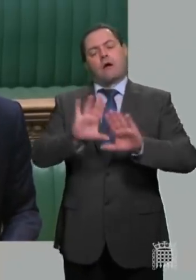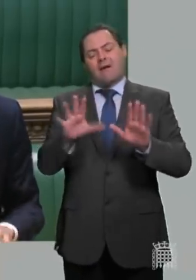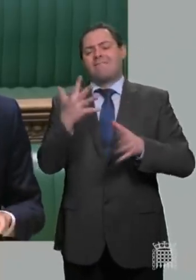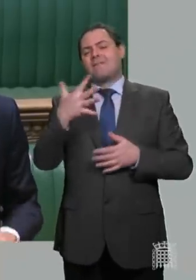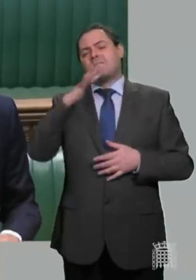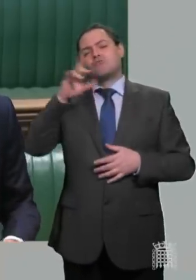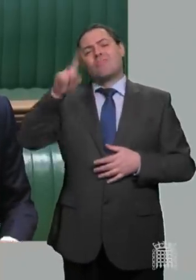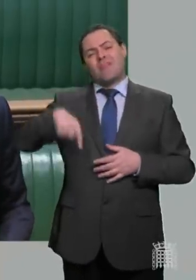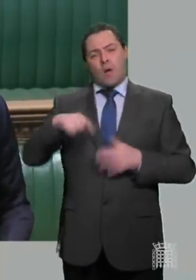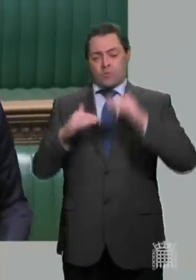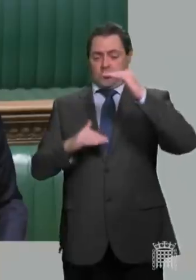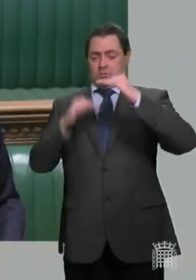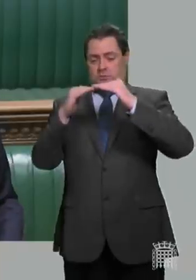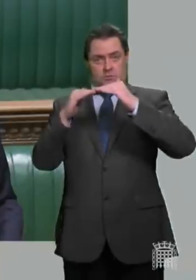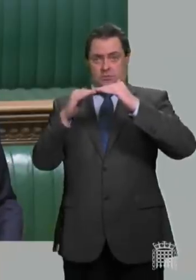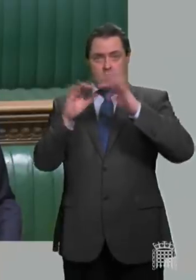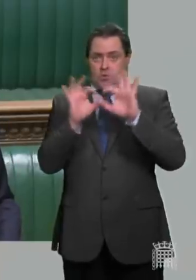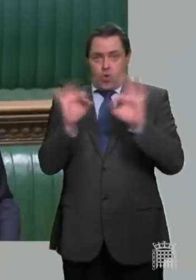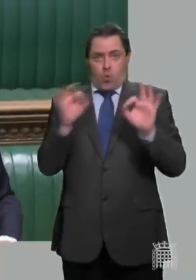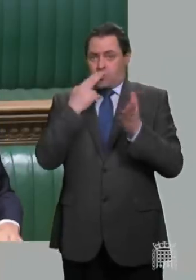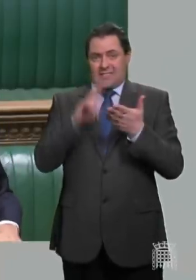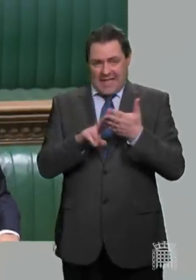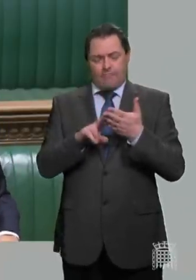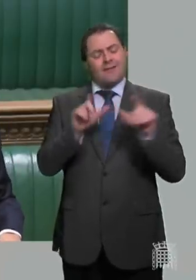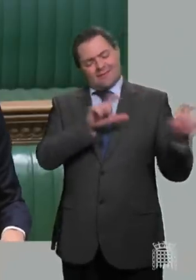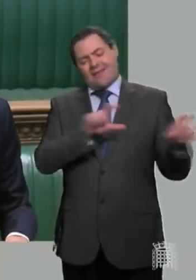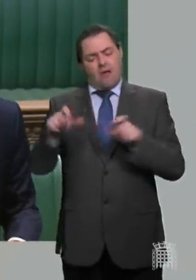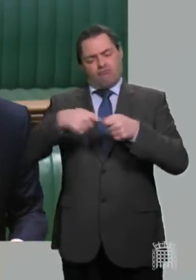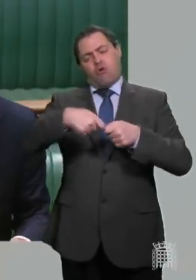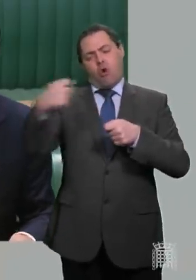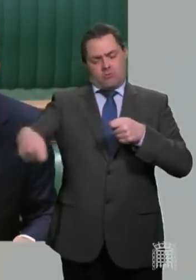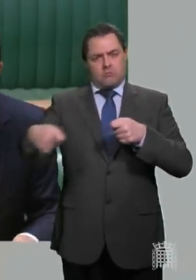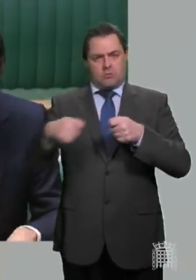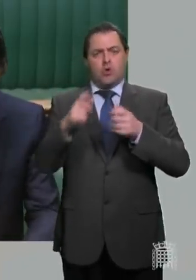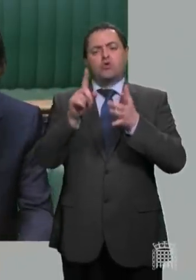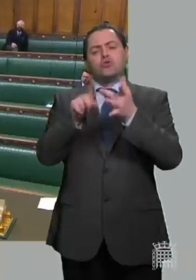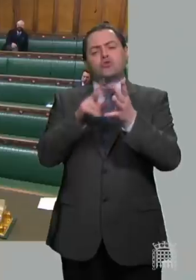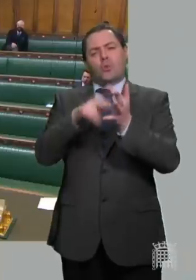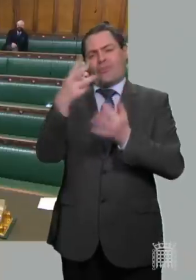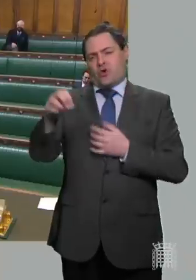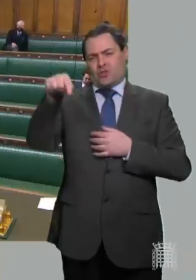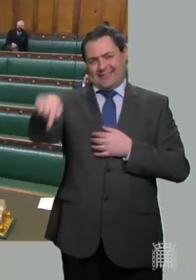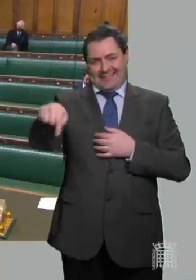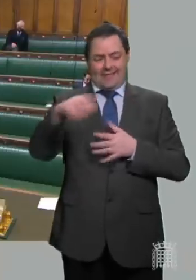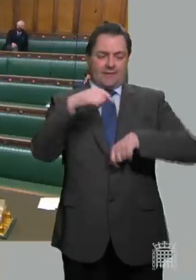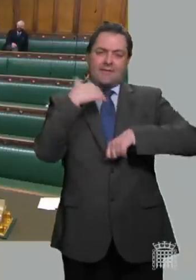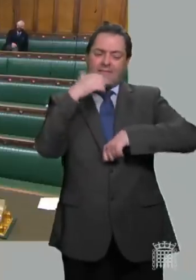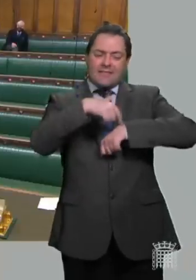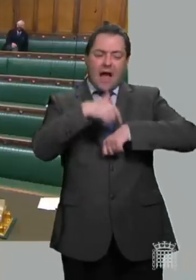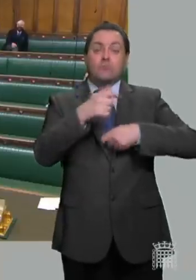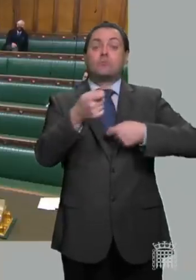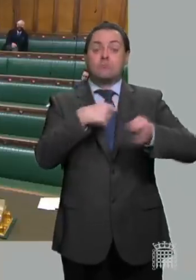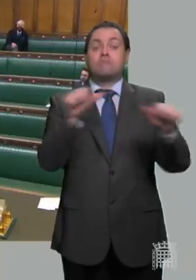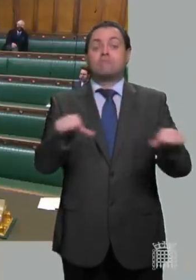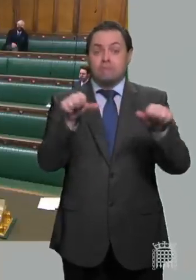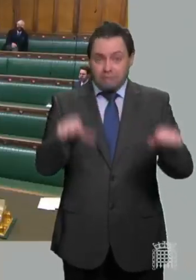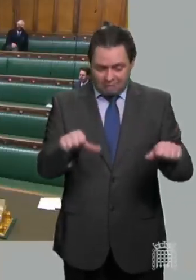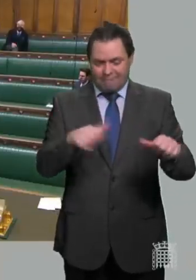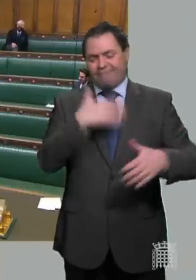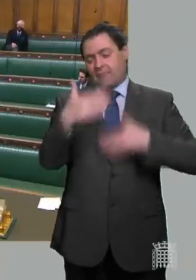will not end on 31 March; it will end on 30 June. Then, to smooth the transition back to normal,